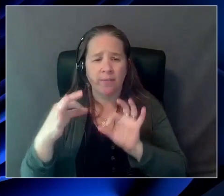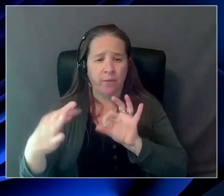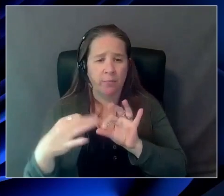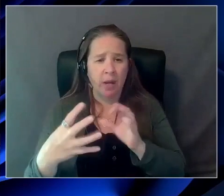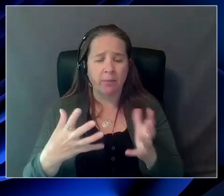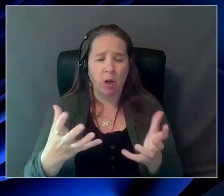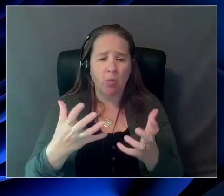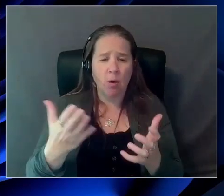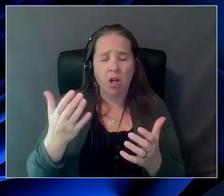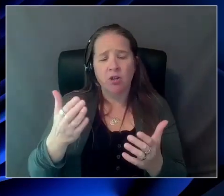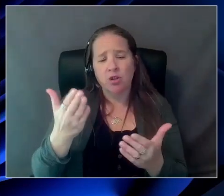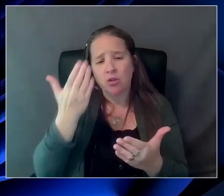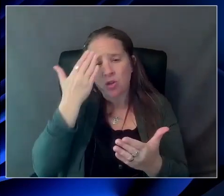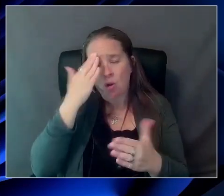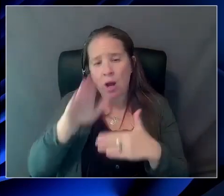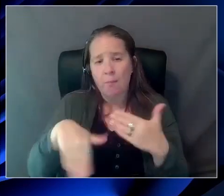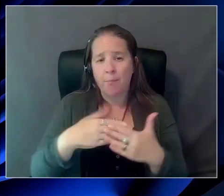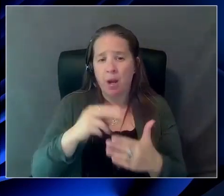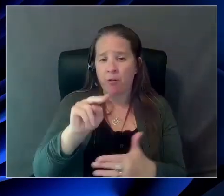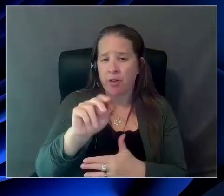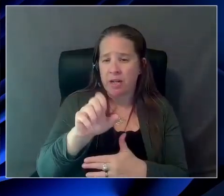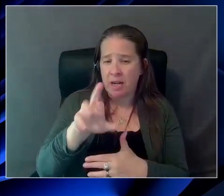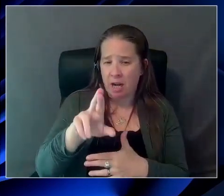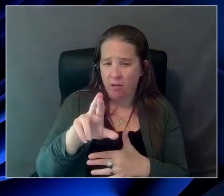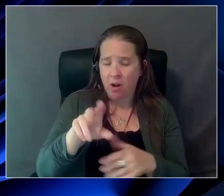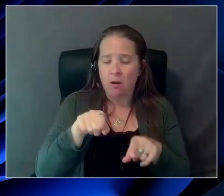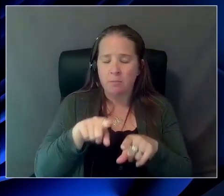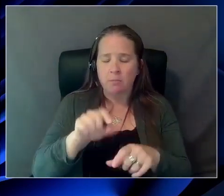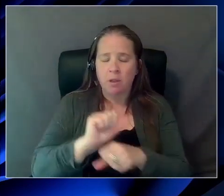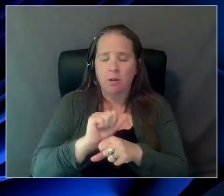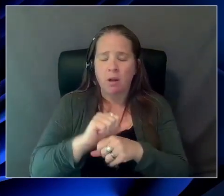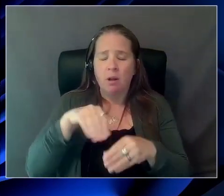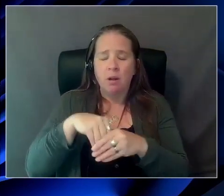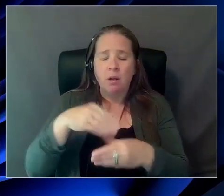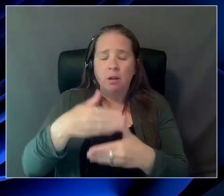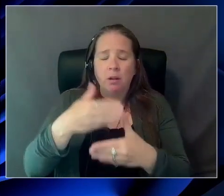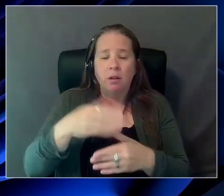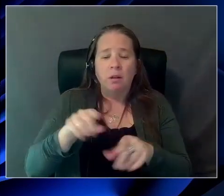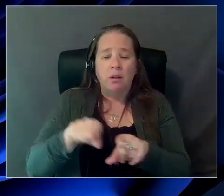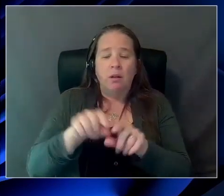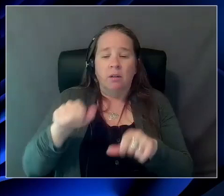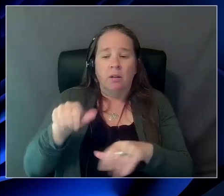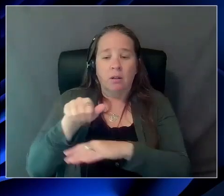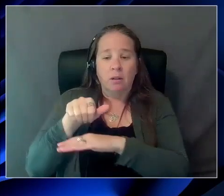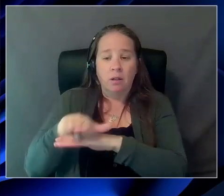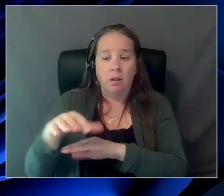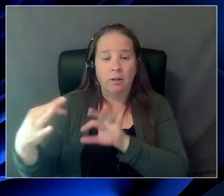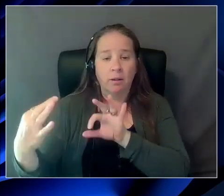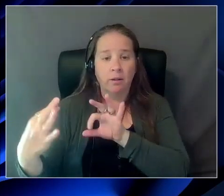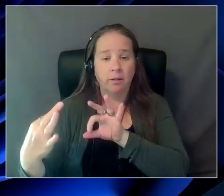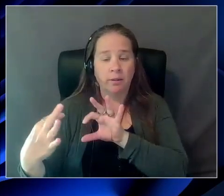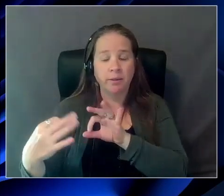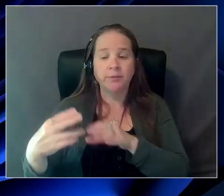on the feel of narrator as you use it while working in Windows, and you can submit feedback to us by